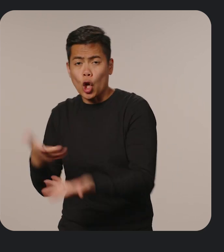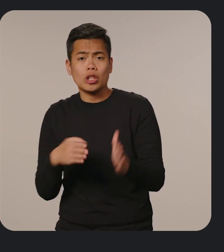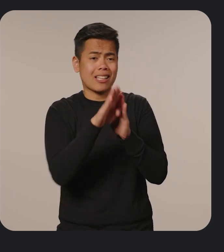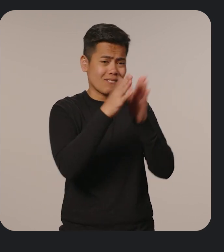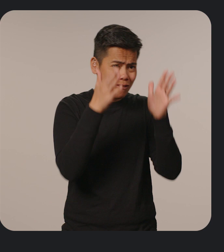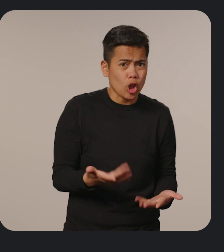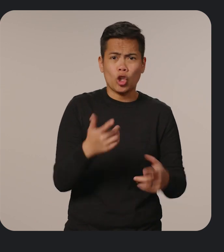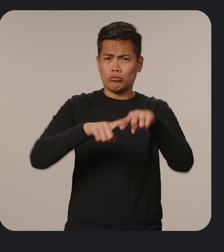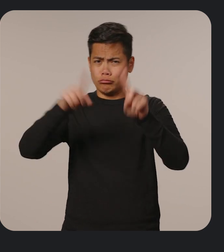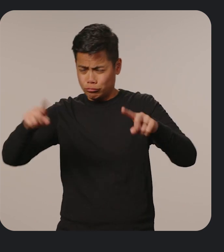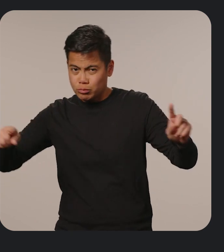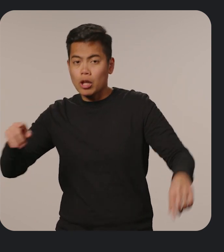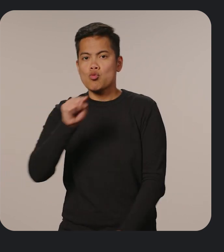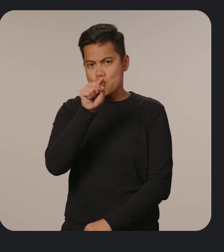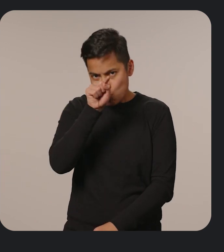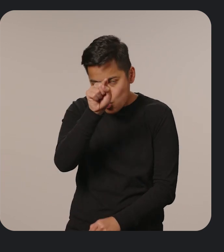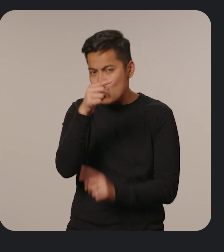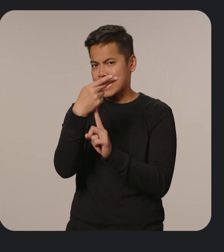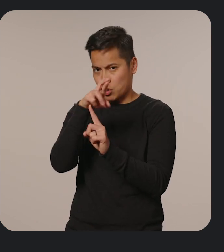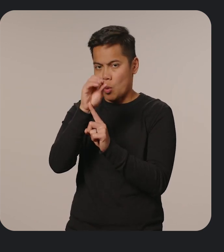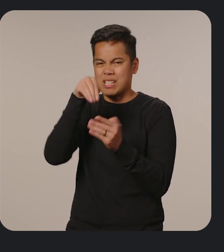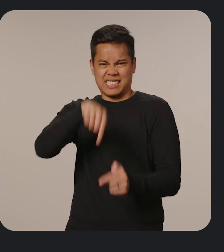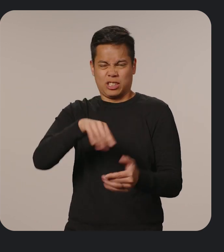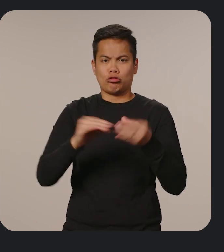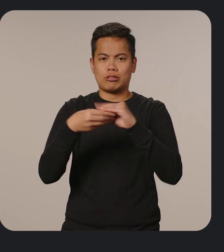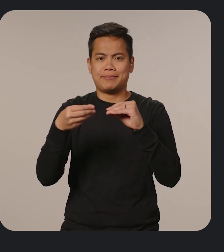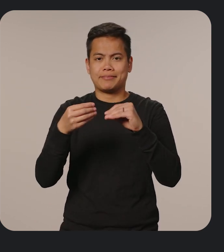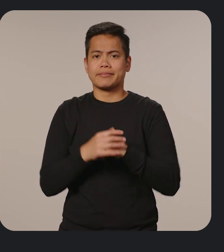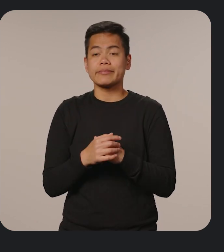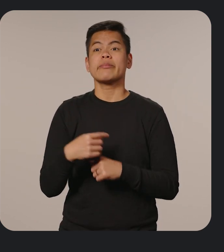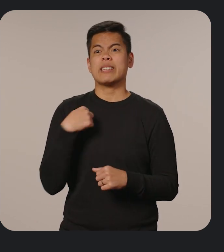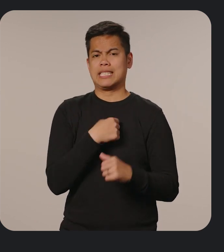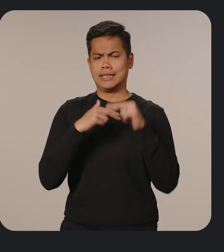to supercharge your ability to build, create, and innovate.